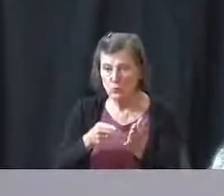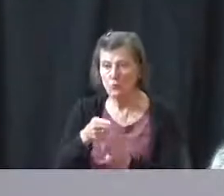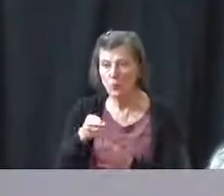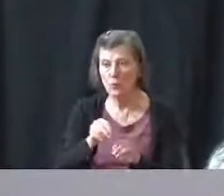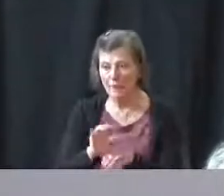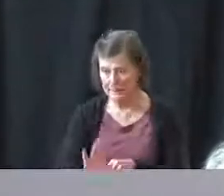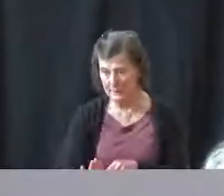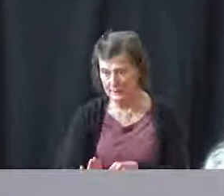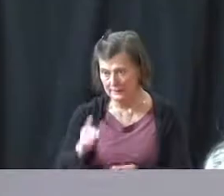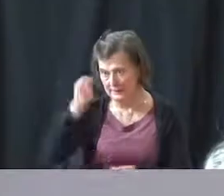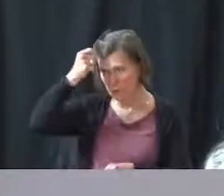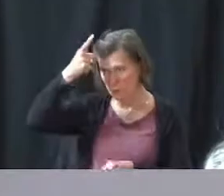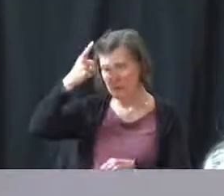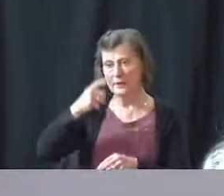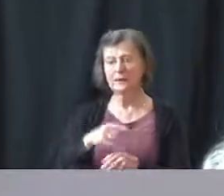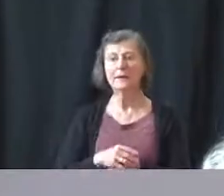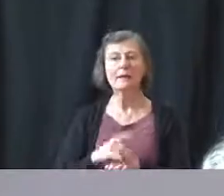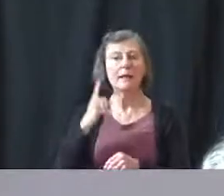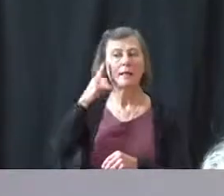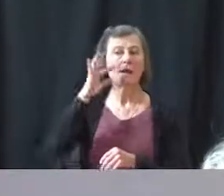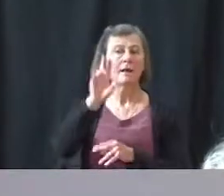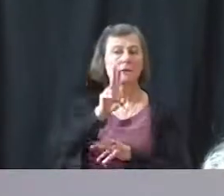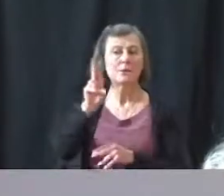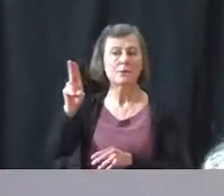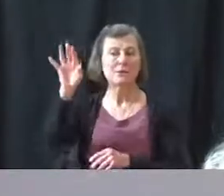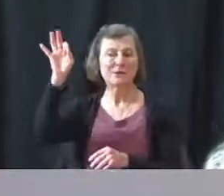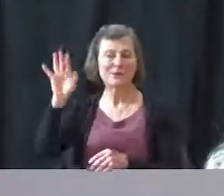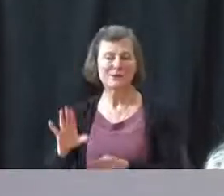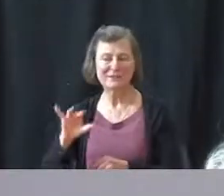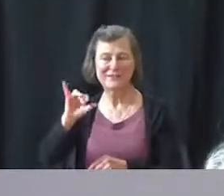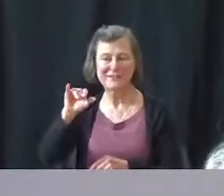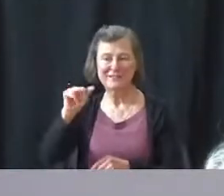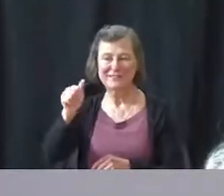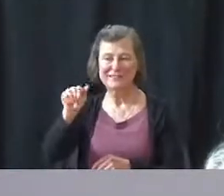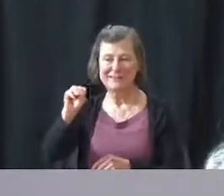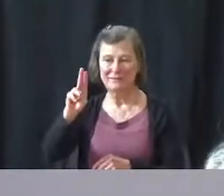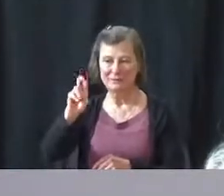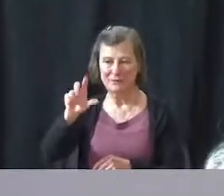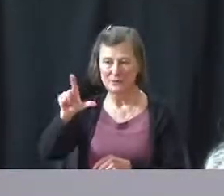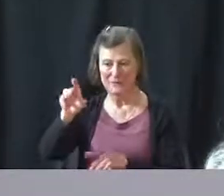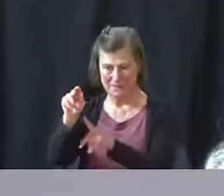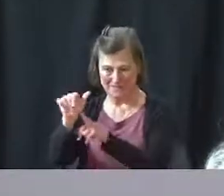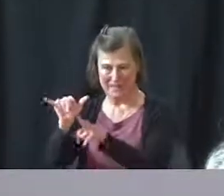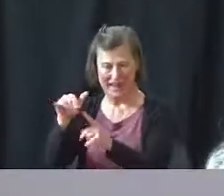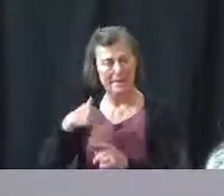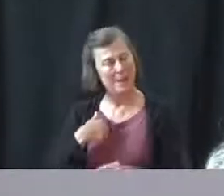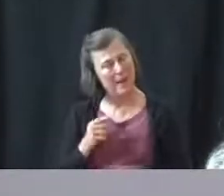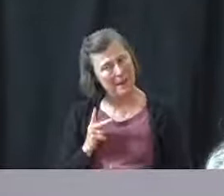I think of the Unitarian minister, Samuel J May, one of my personal heroes.